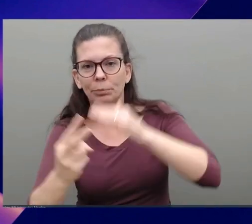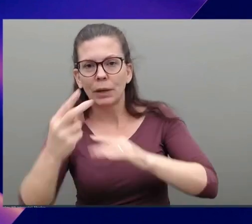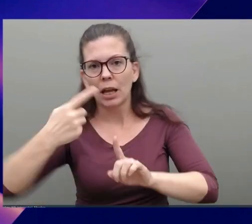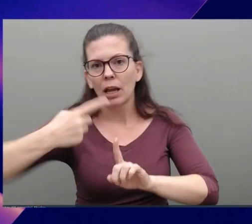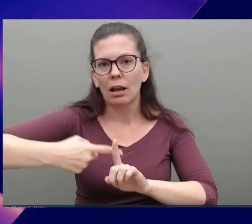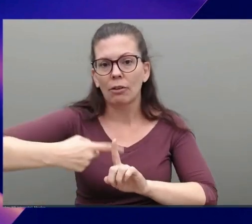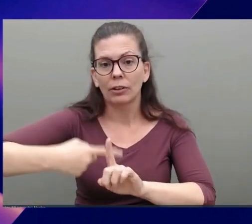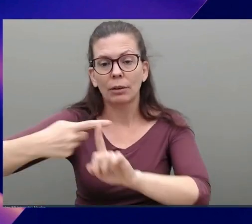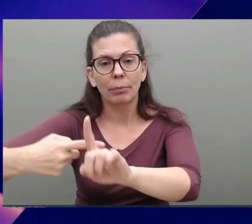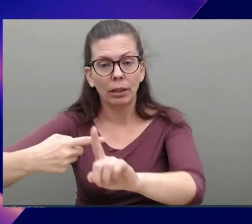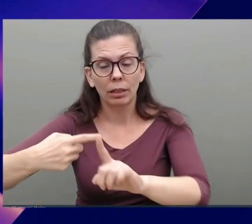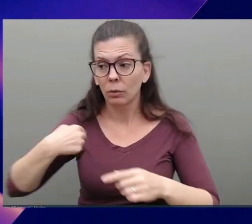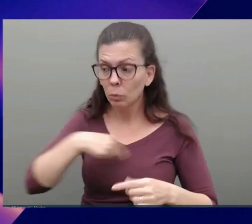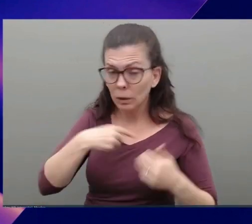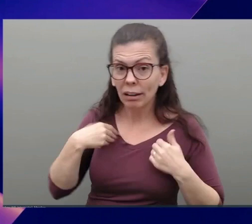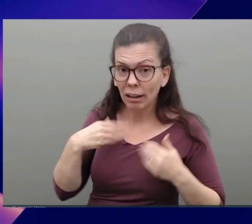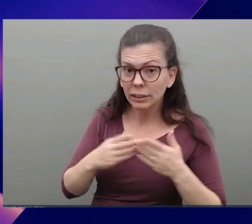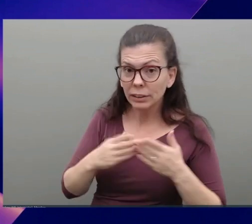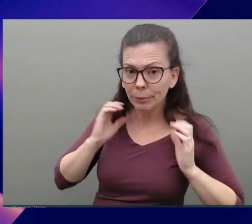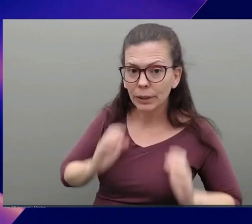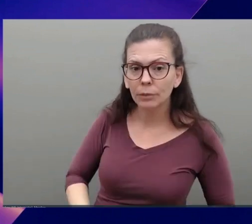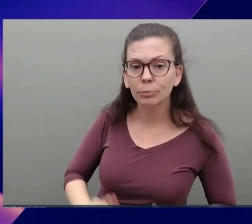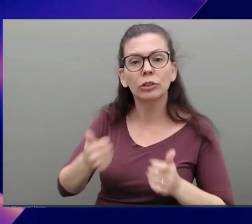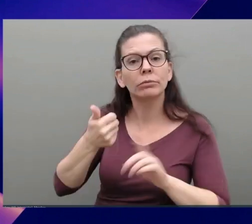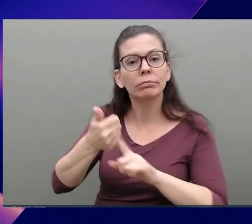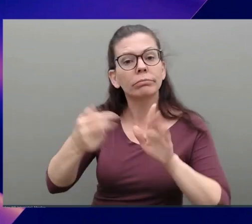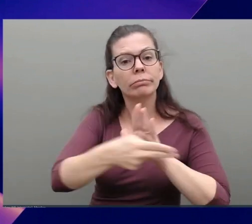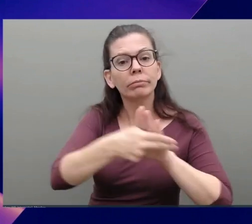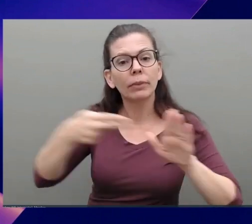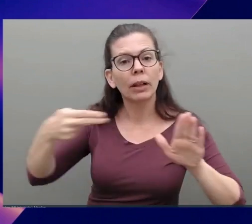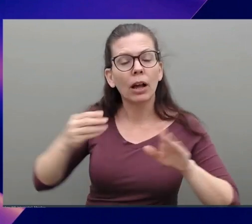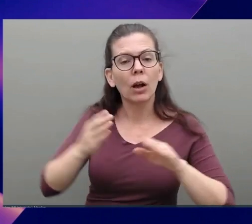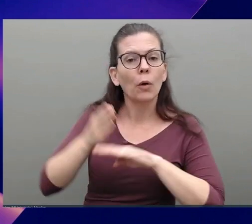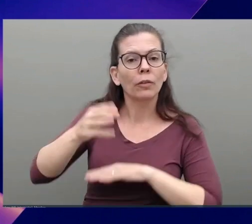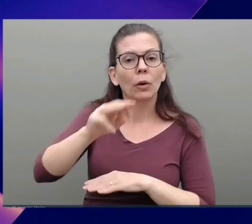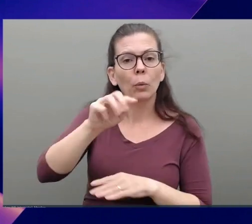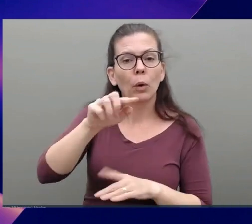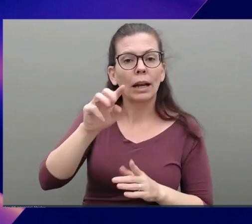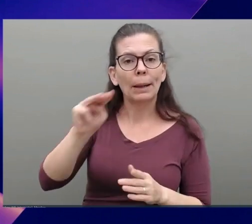who are labeling more than million object per day. [Jillian] Wow.